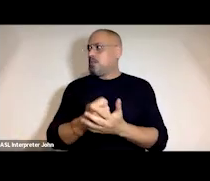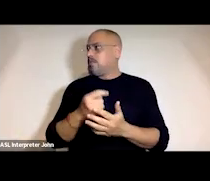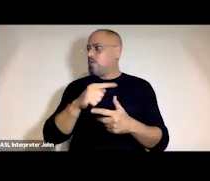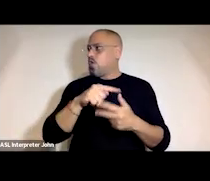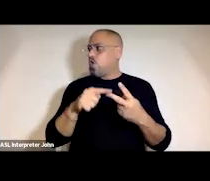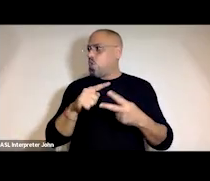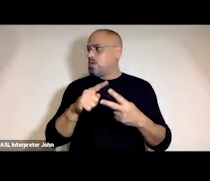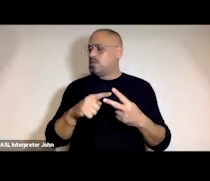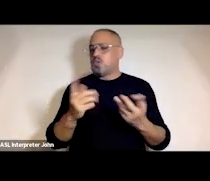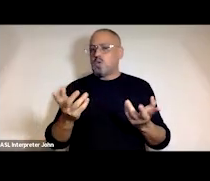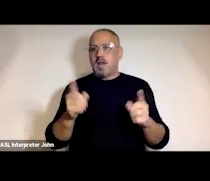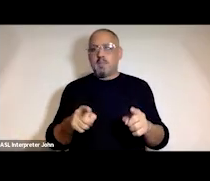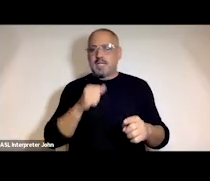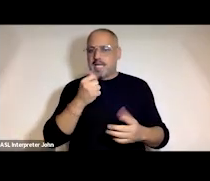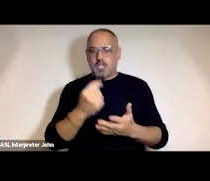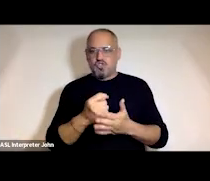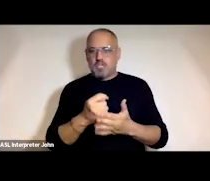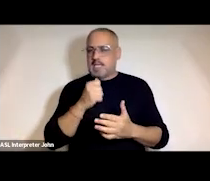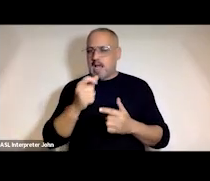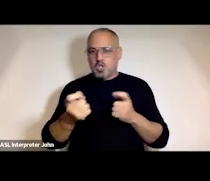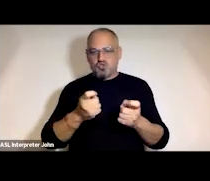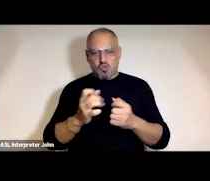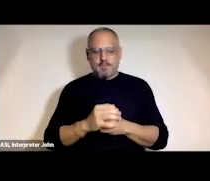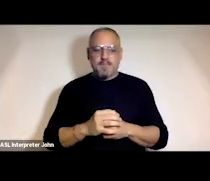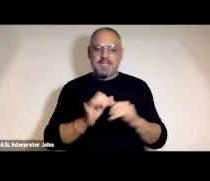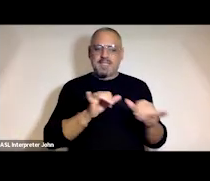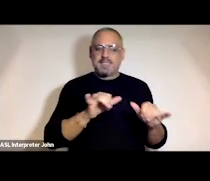So they went untreated and they were uncontrolled. Same thing for Mike.